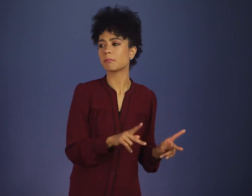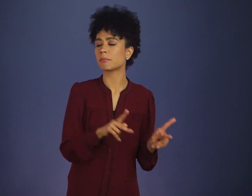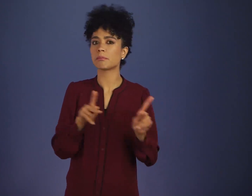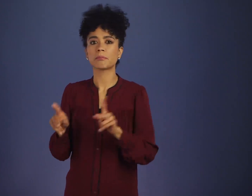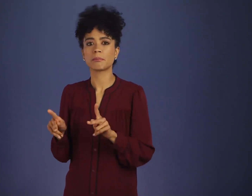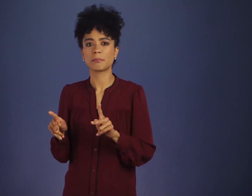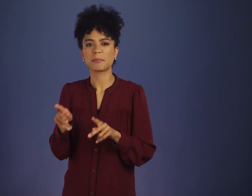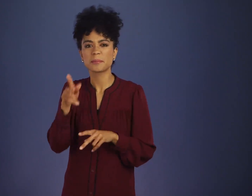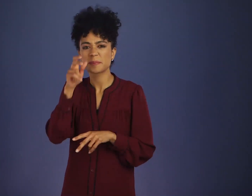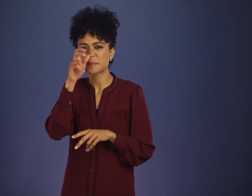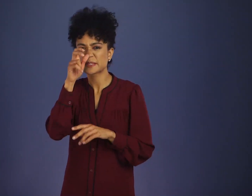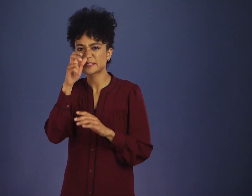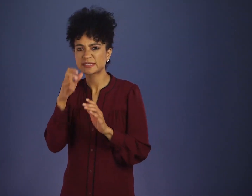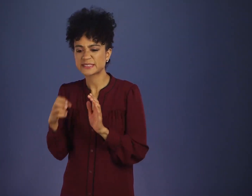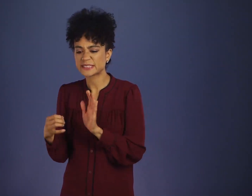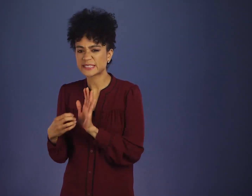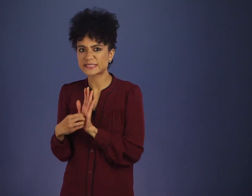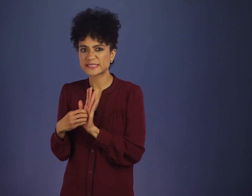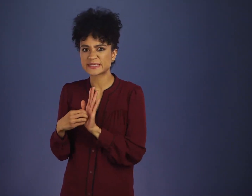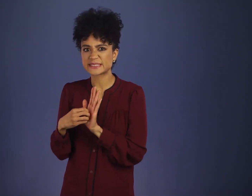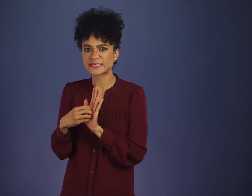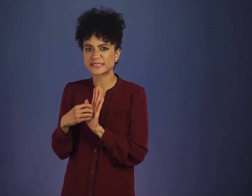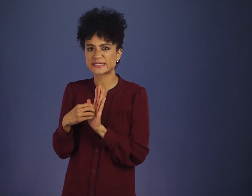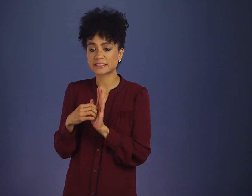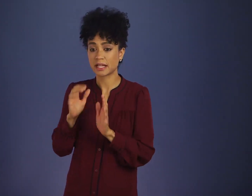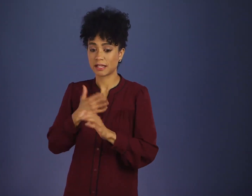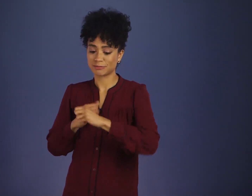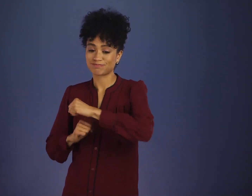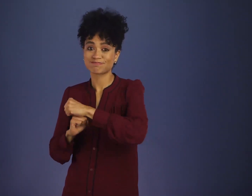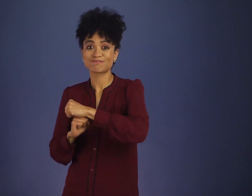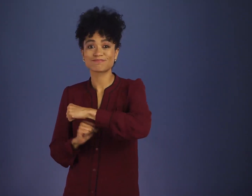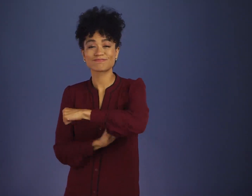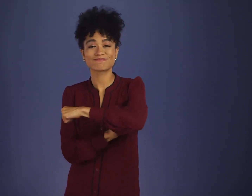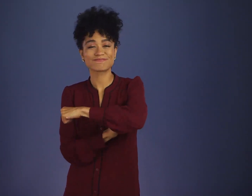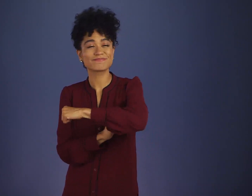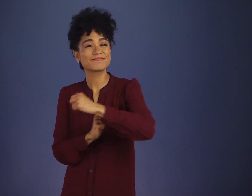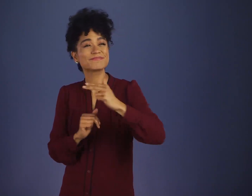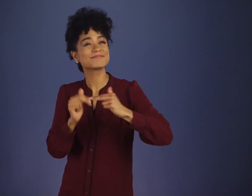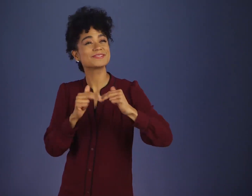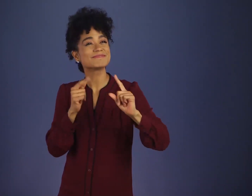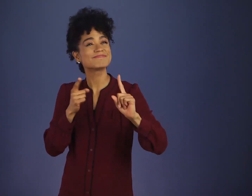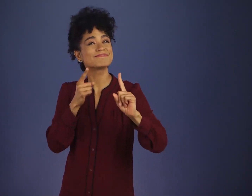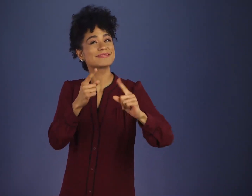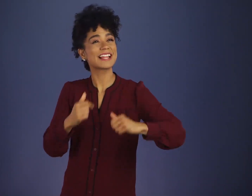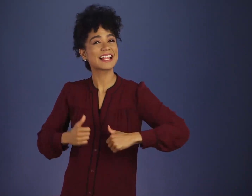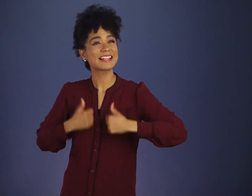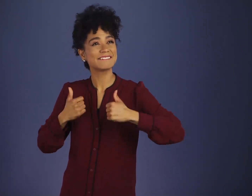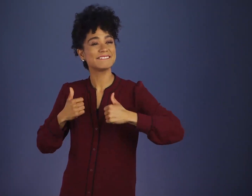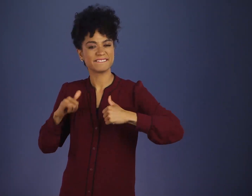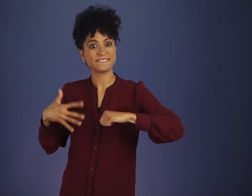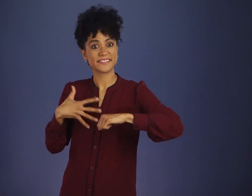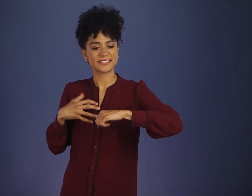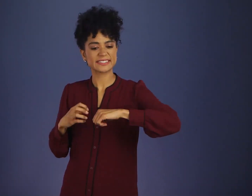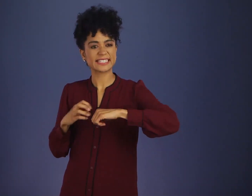These fears are the termites that ceaselessly devour the foundations of whatever sort of life we try to build.